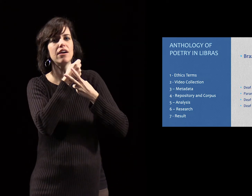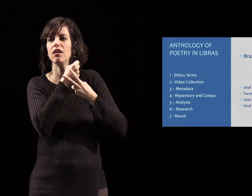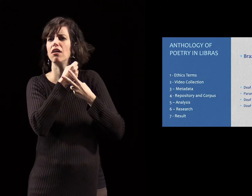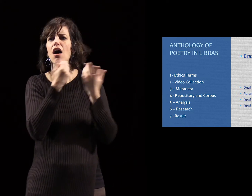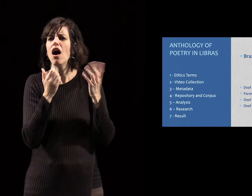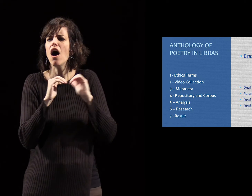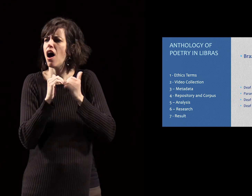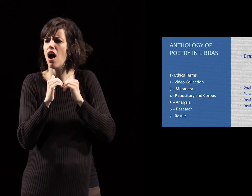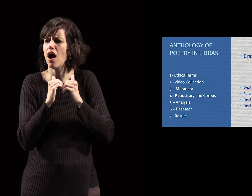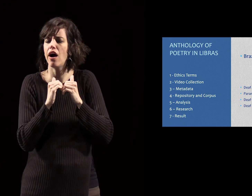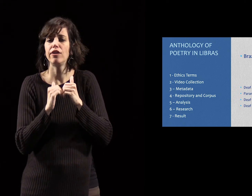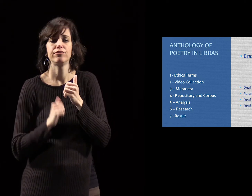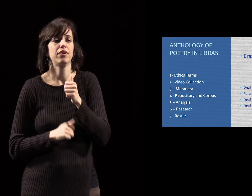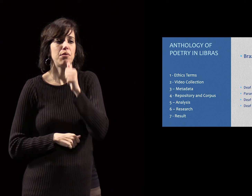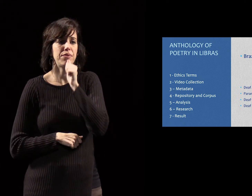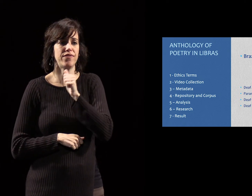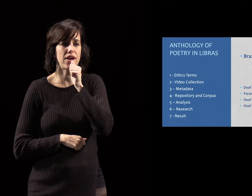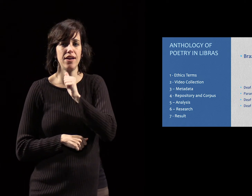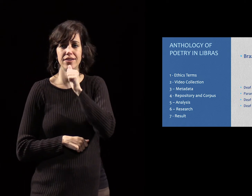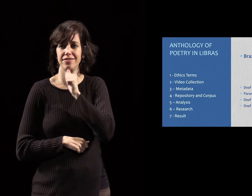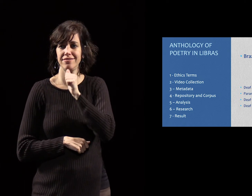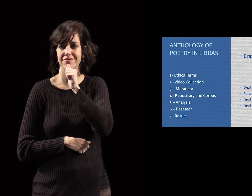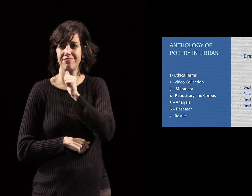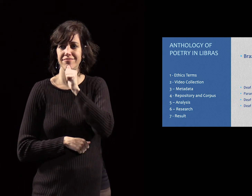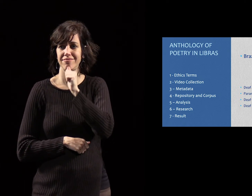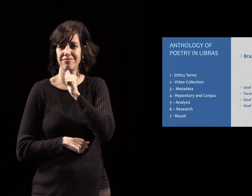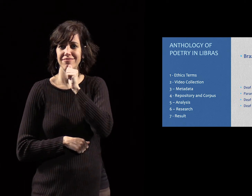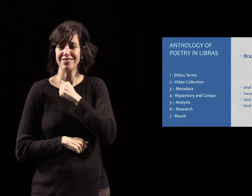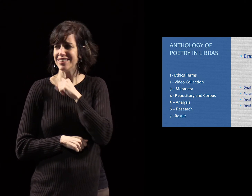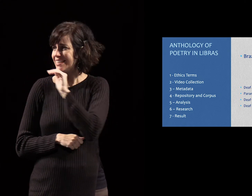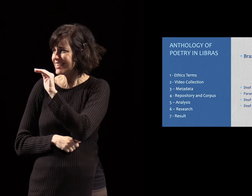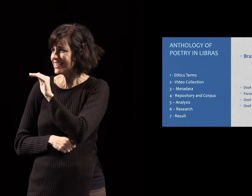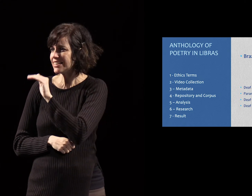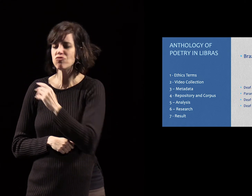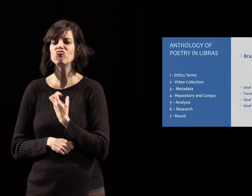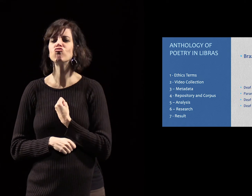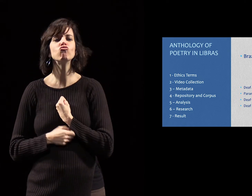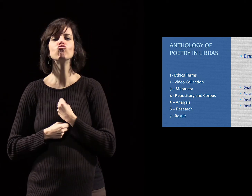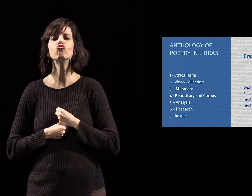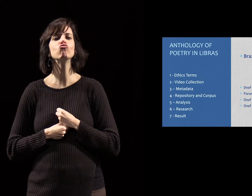The other 3 we don't. And the reason we don't have those videos was a privacy issue.